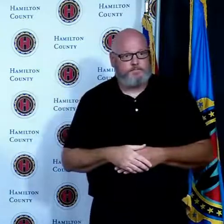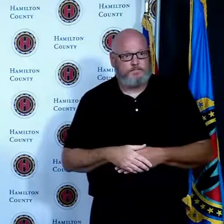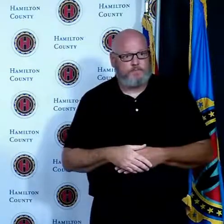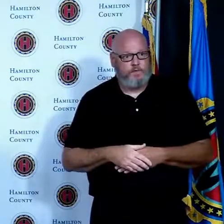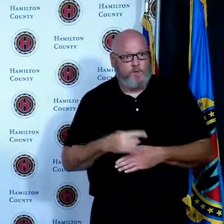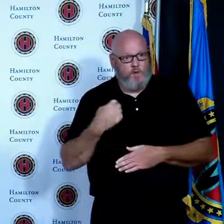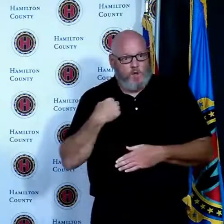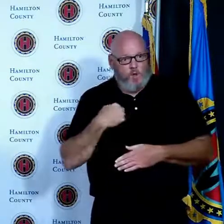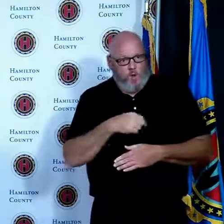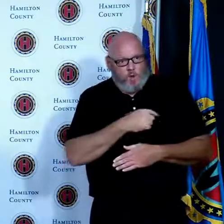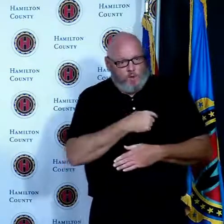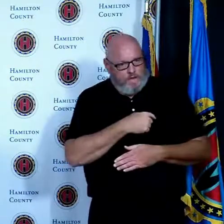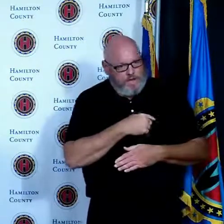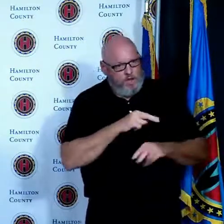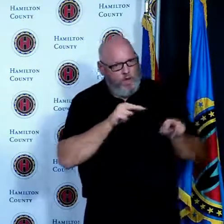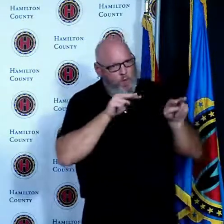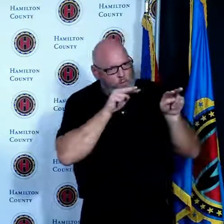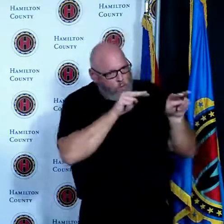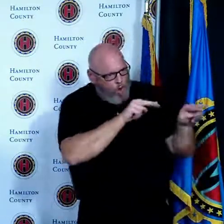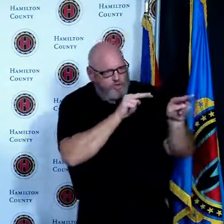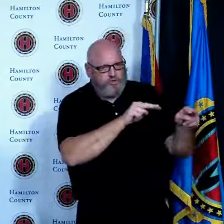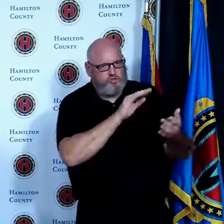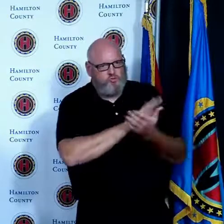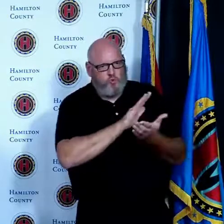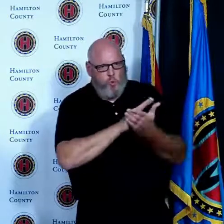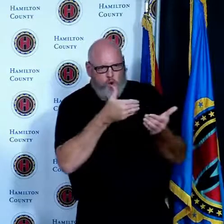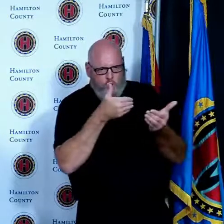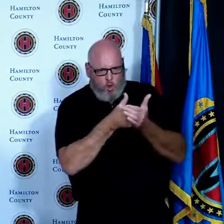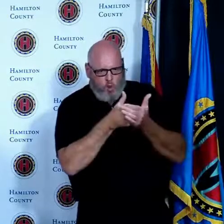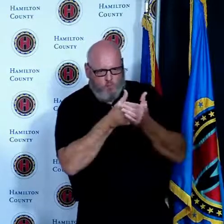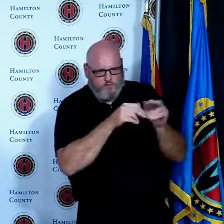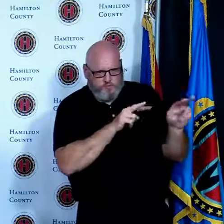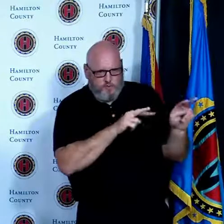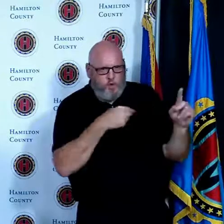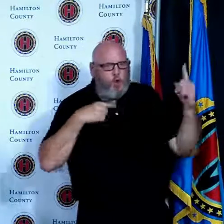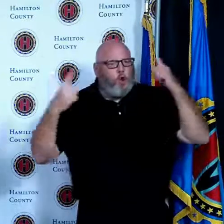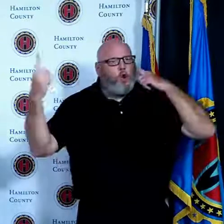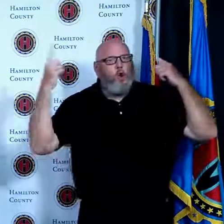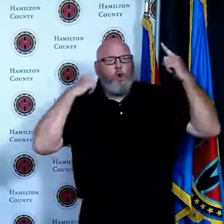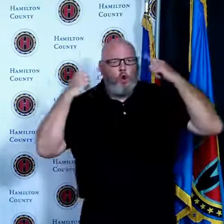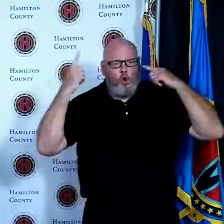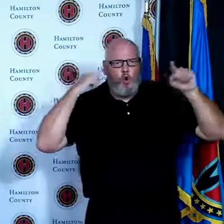and you've heard me over the last several weeks talk about some of our planning we've worked with our school districts